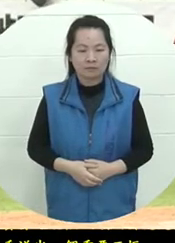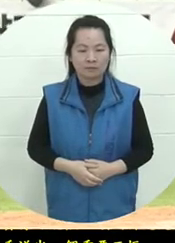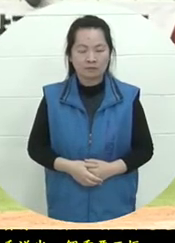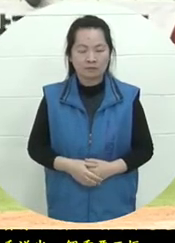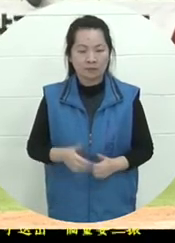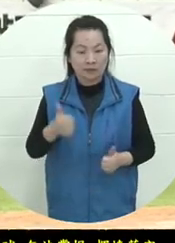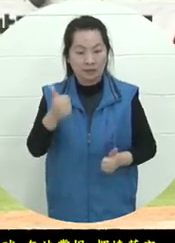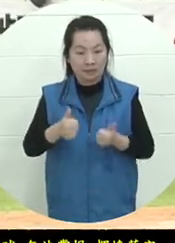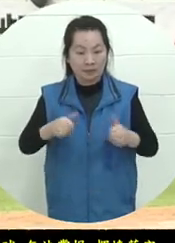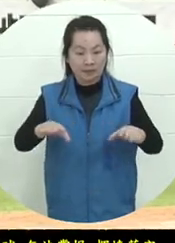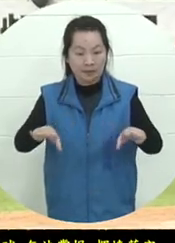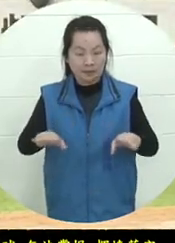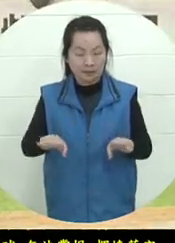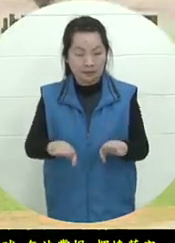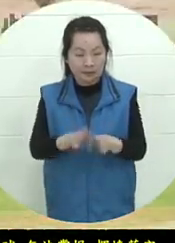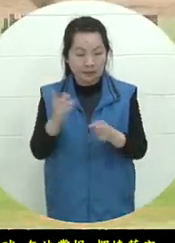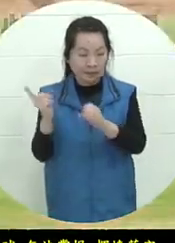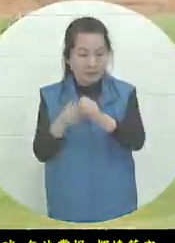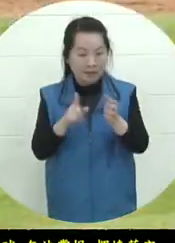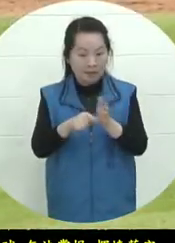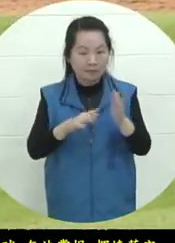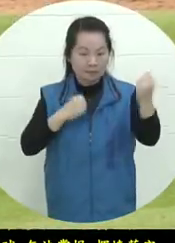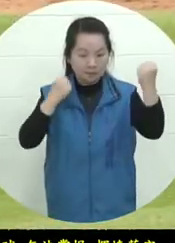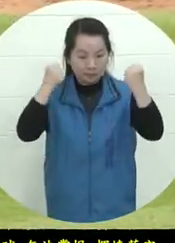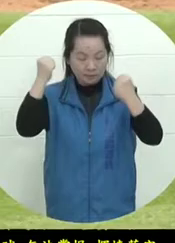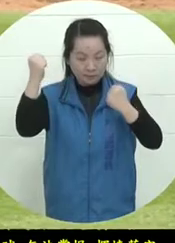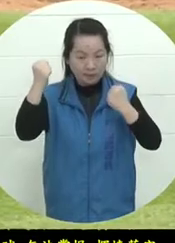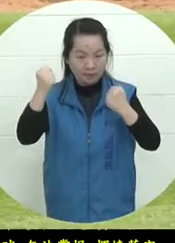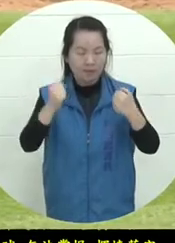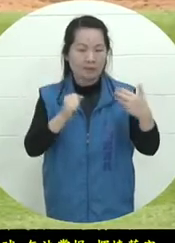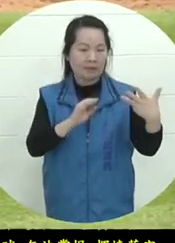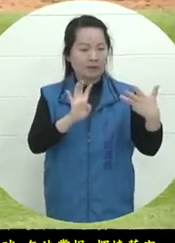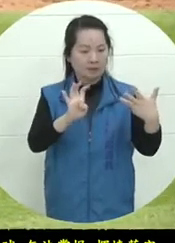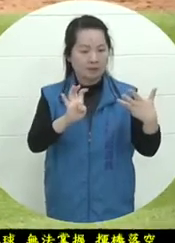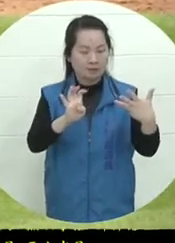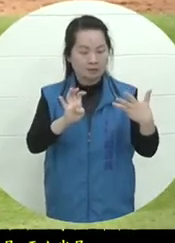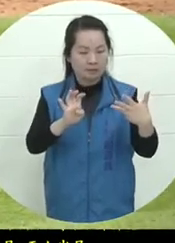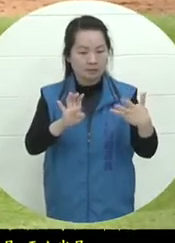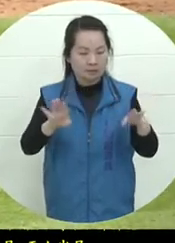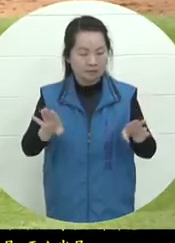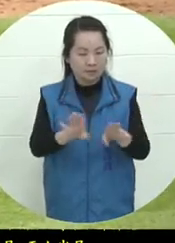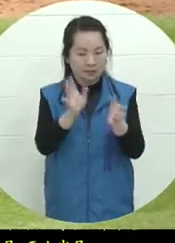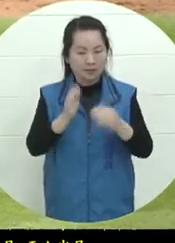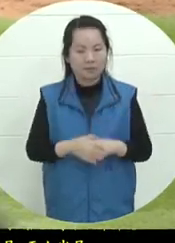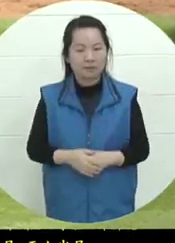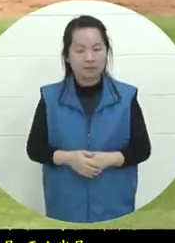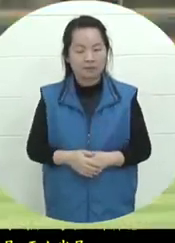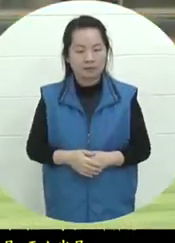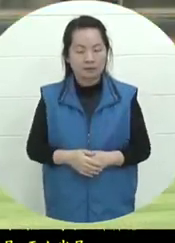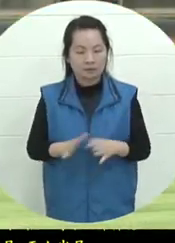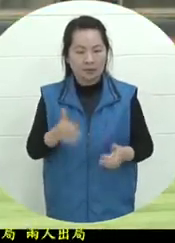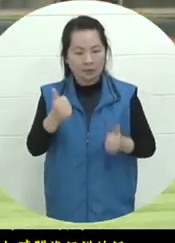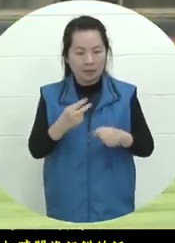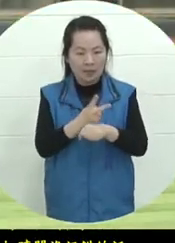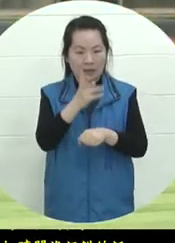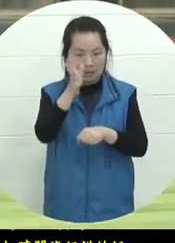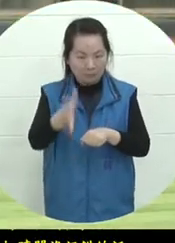If I remember correctly, the start time of the game is 8:40 in the morning. So according to the two and a half hours schedule just mentioned,